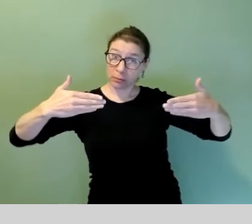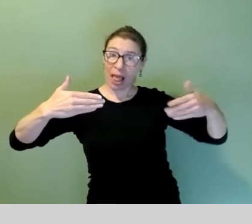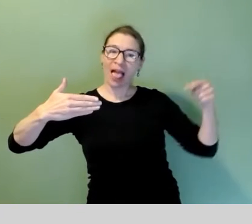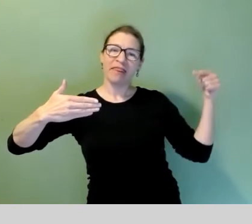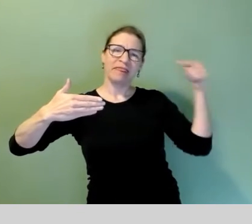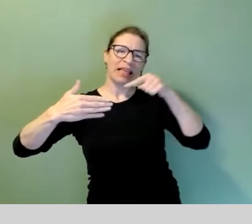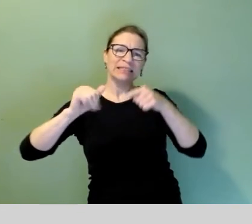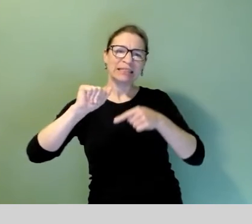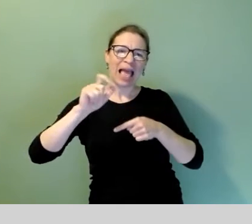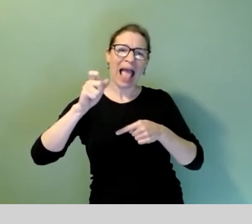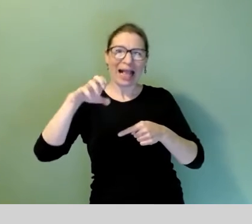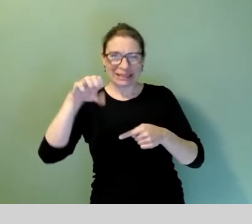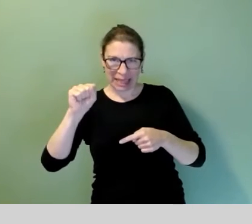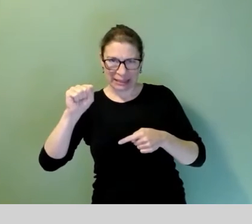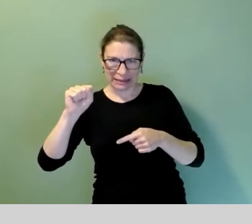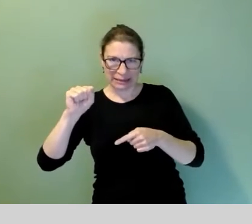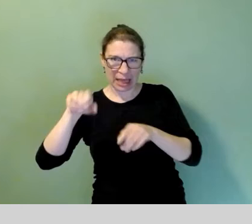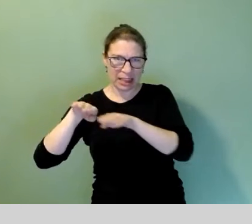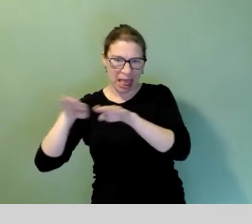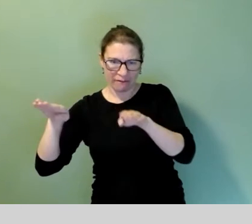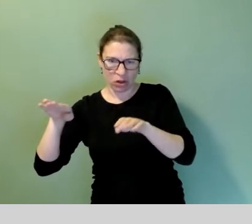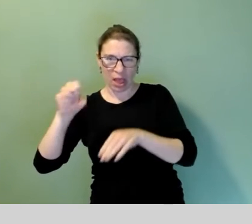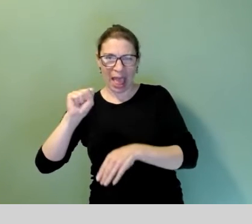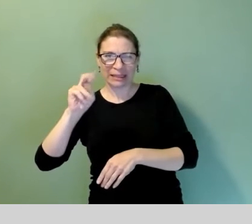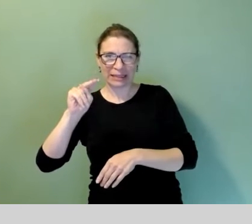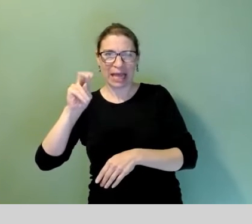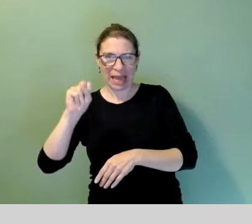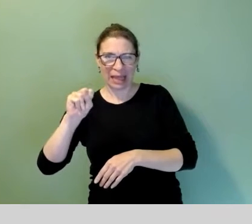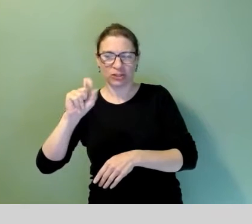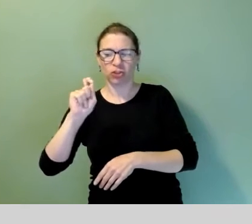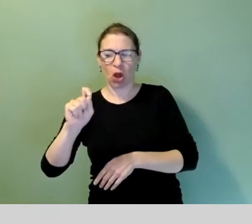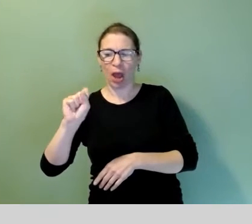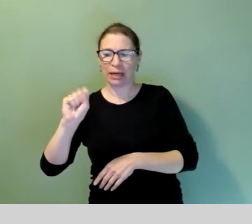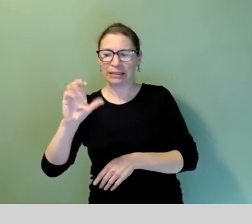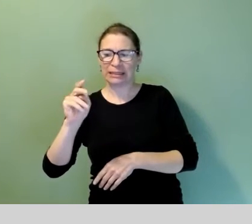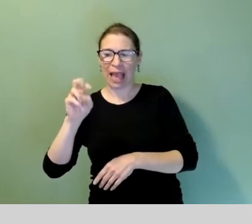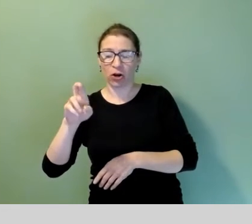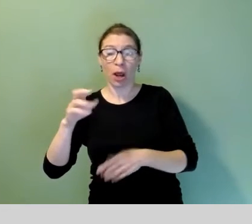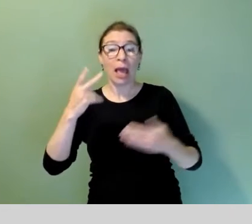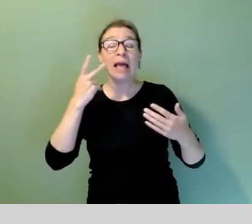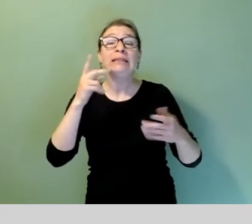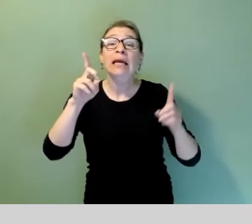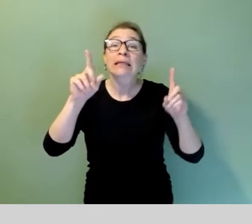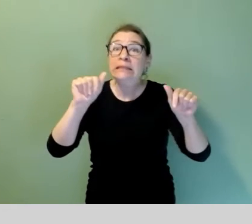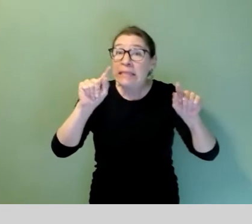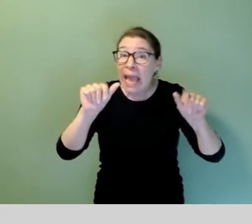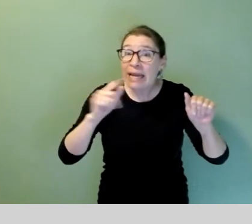access level, sns.scatterplot you'll see that showing the same data,